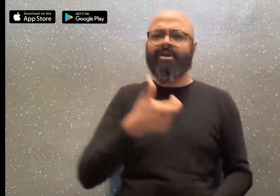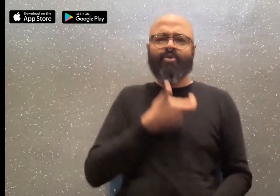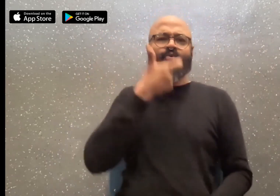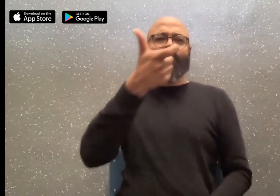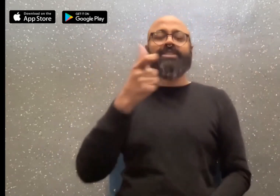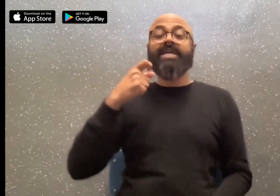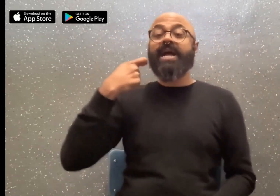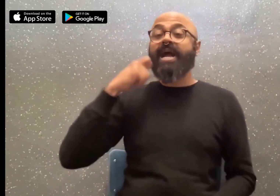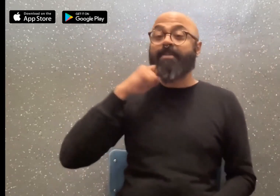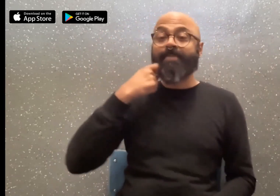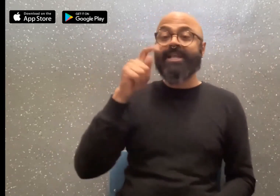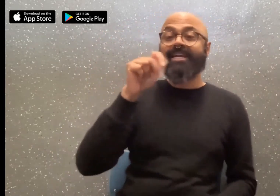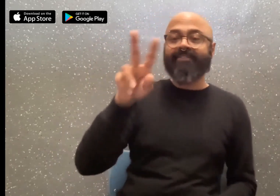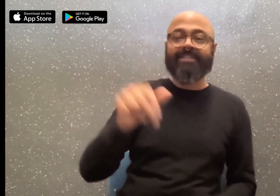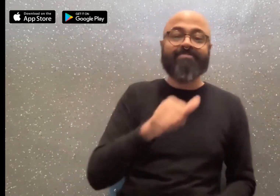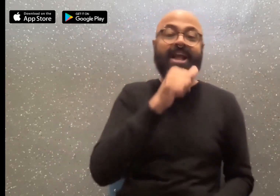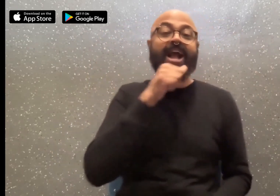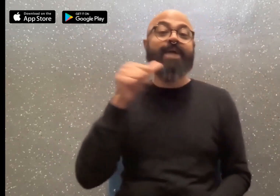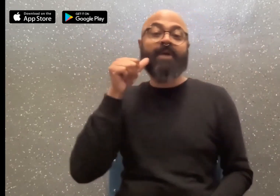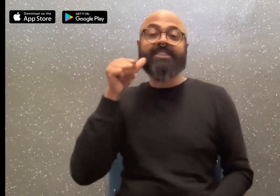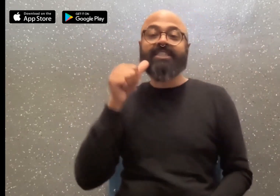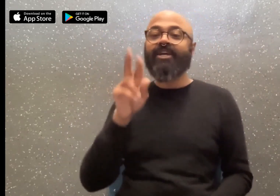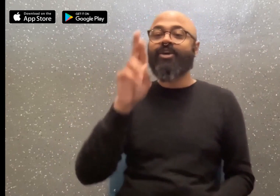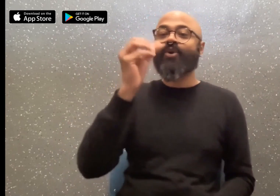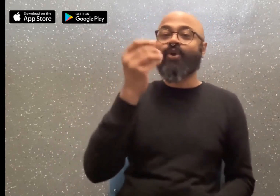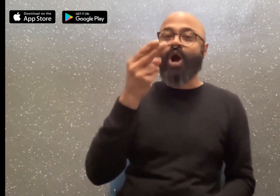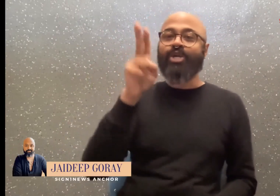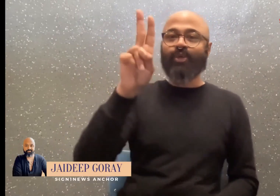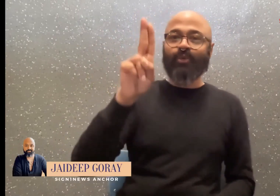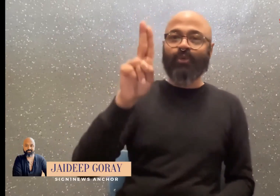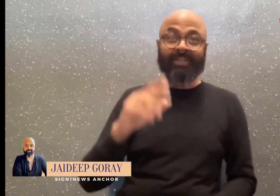smart phone and you can also watch an Apple TV Amazon Roku